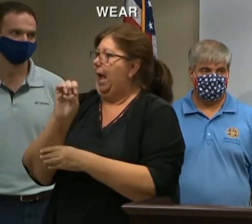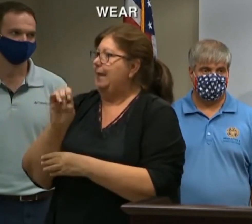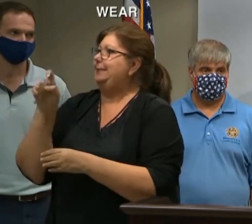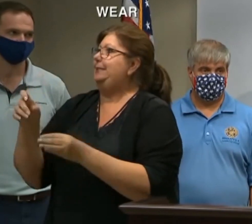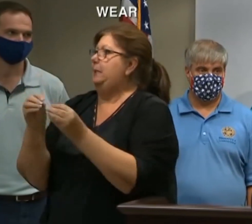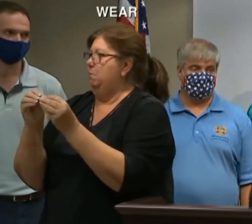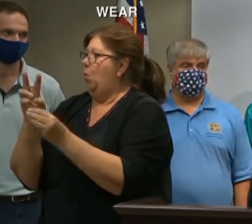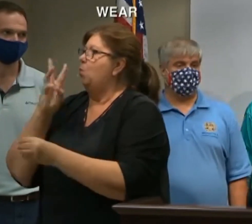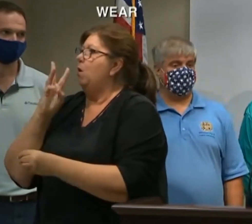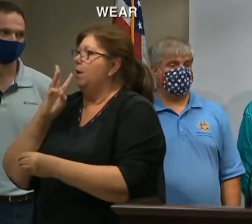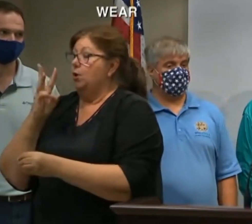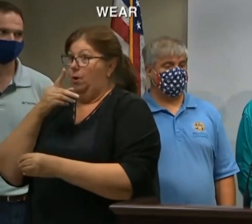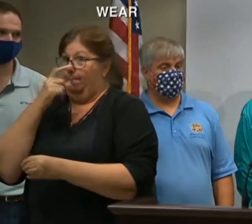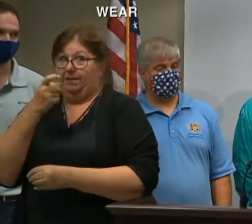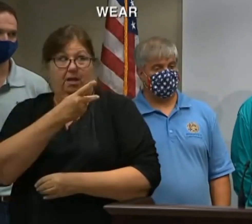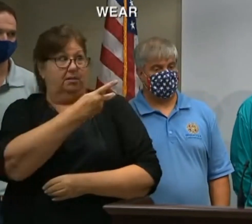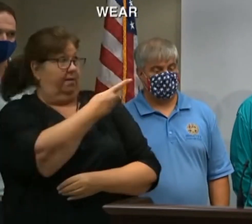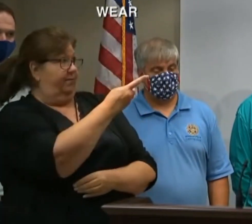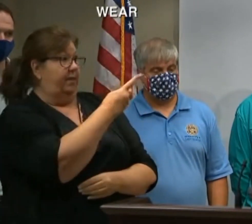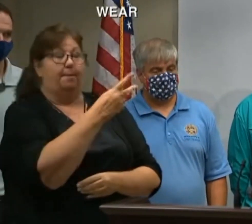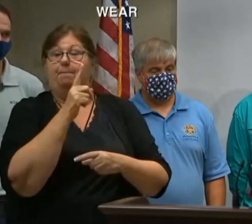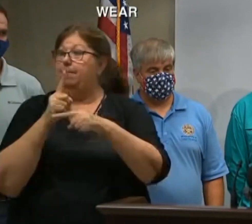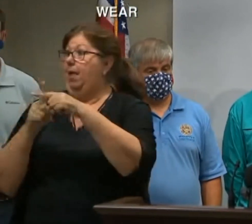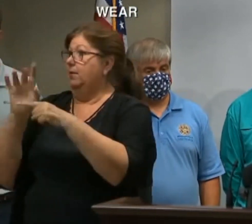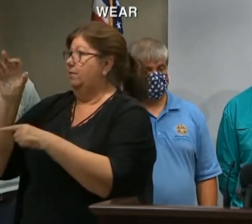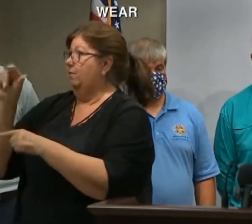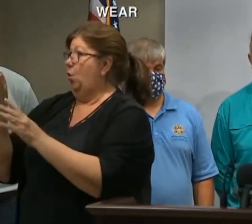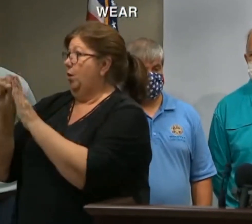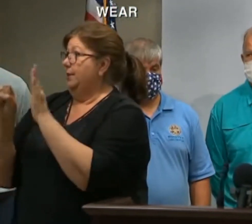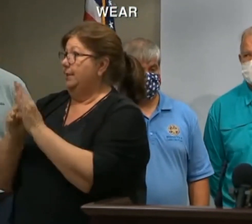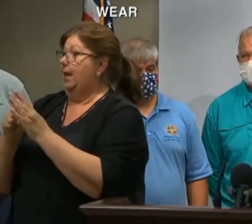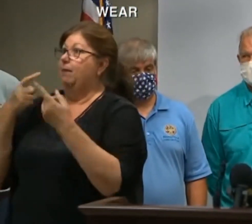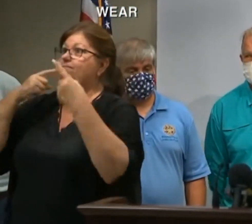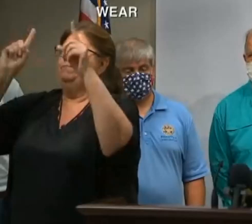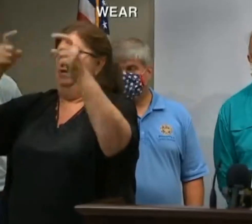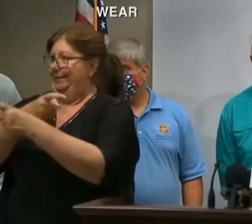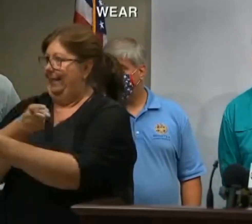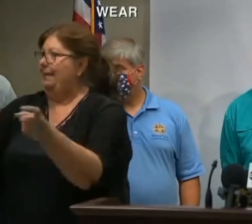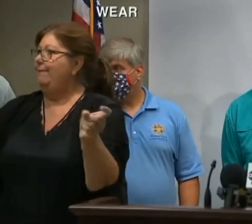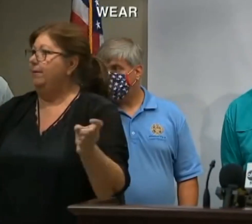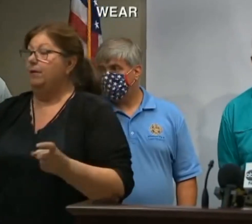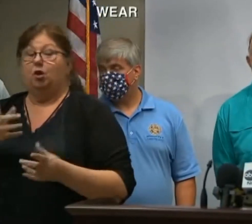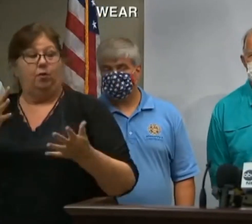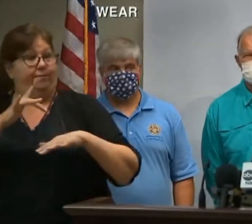matt in the state we've been able to deliver those services all right you also have you been to forest creek apartments